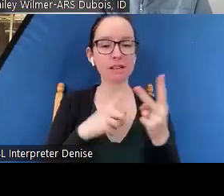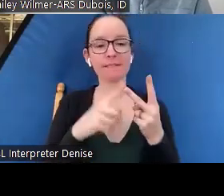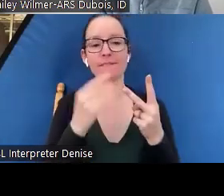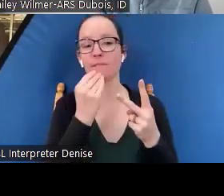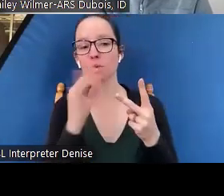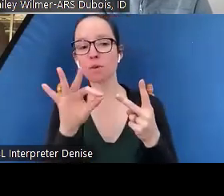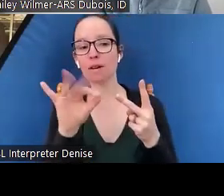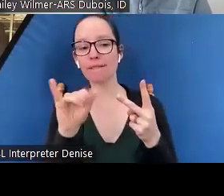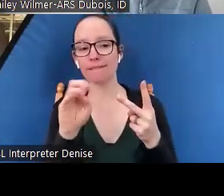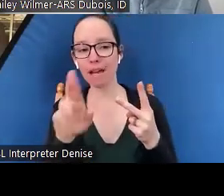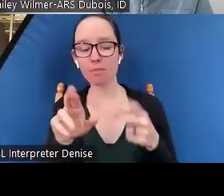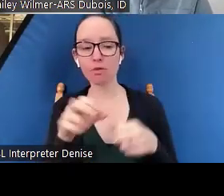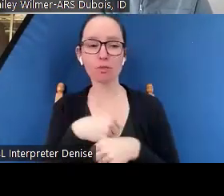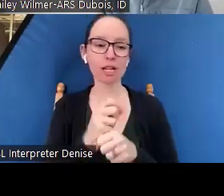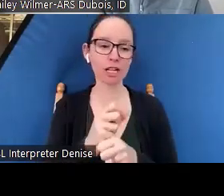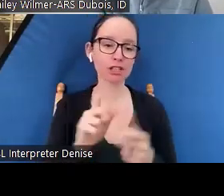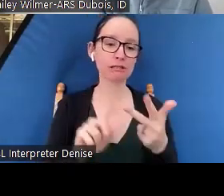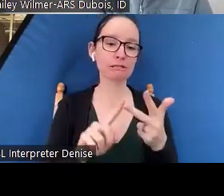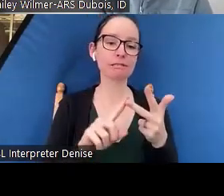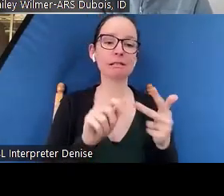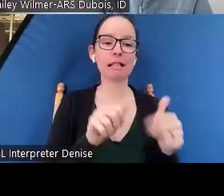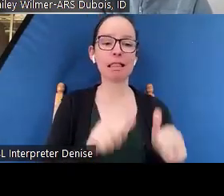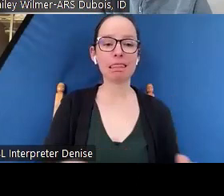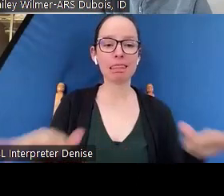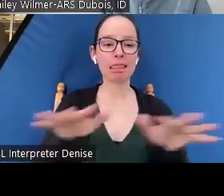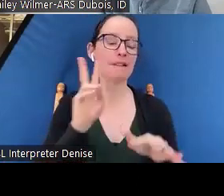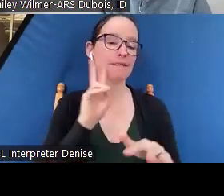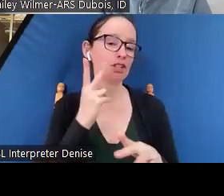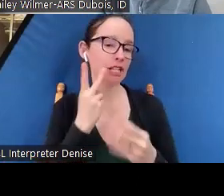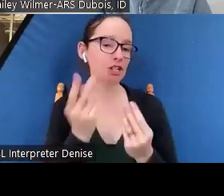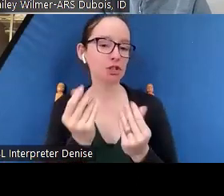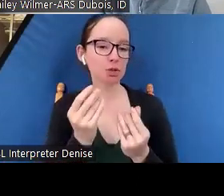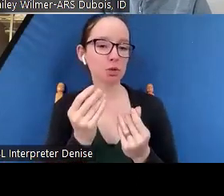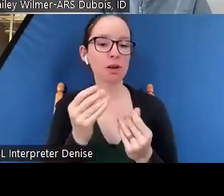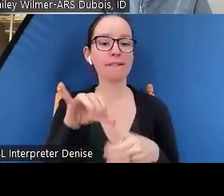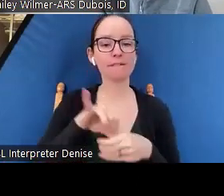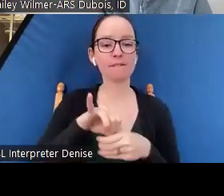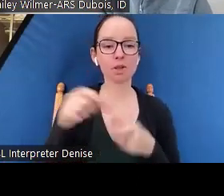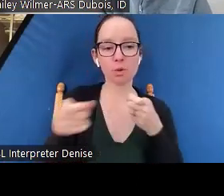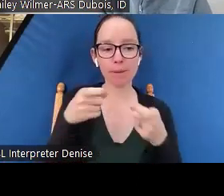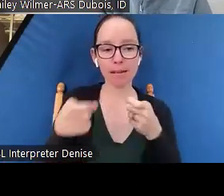the US, recreation and tourism, shifting rural community dynamics and climate change adaptation.